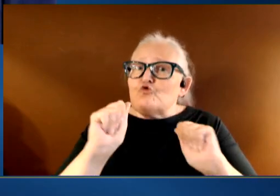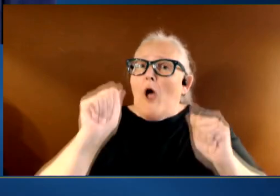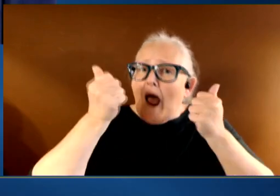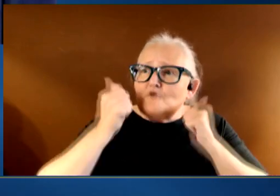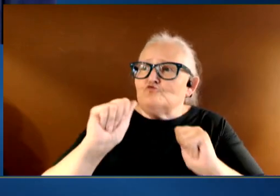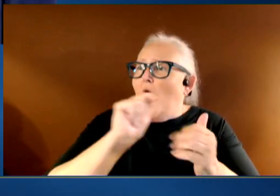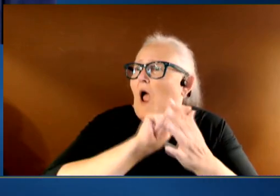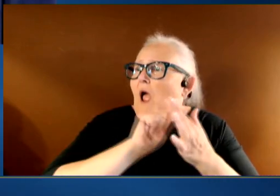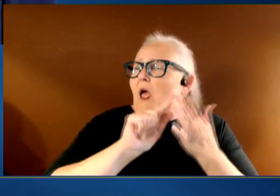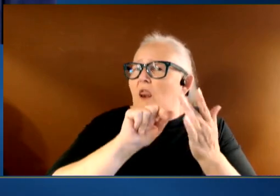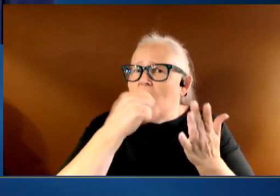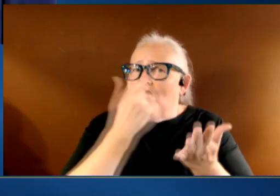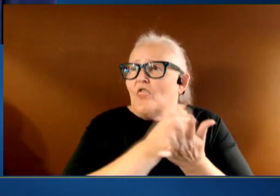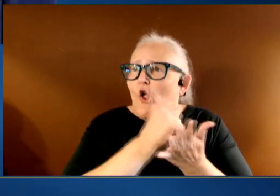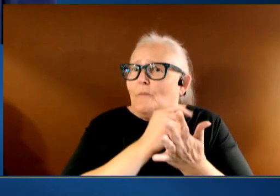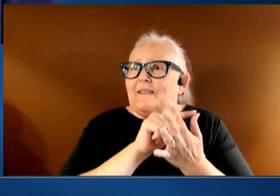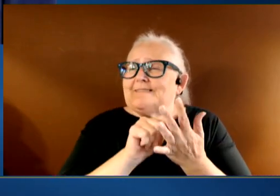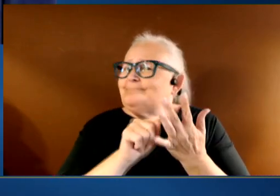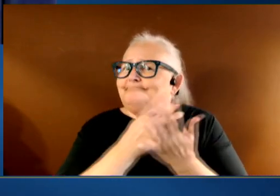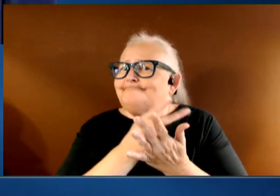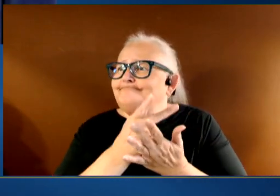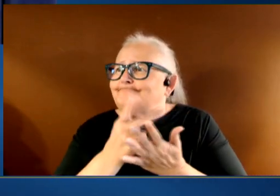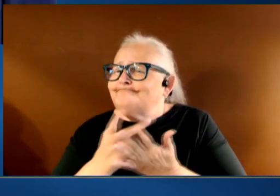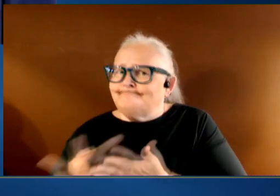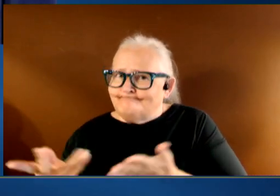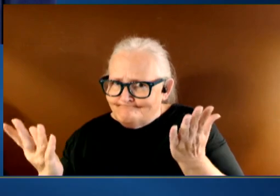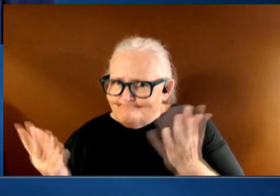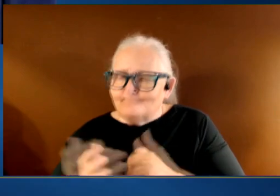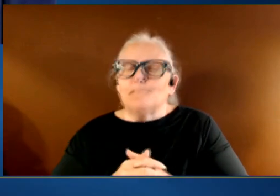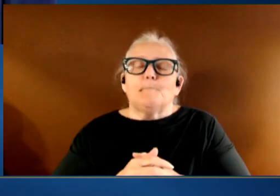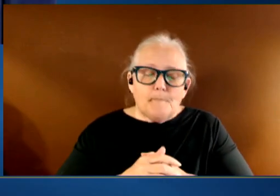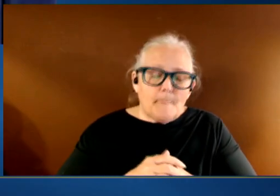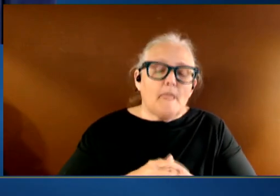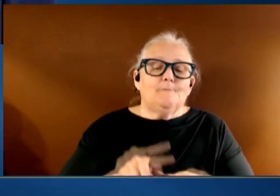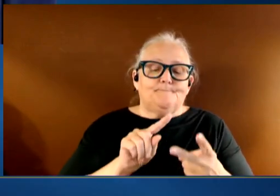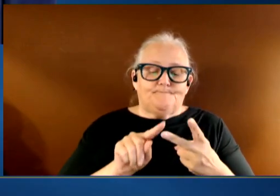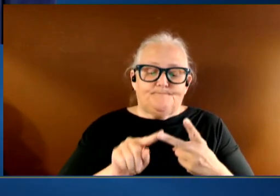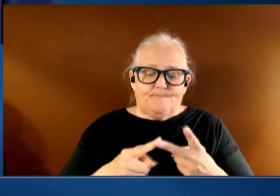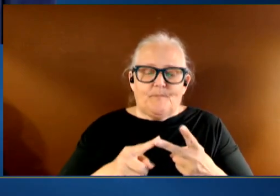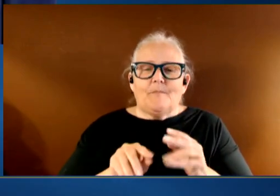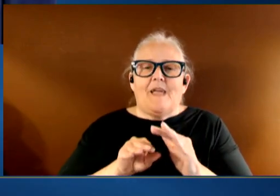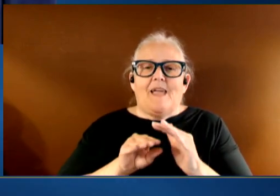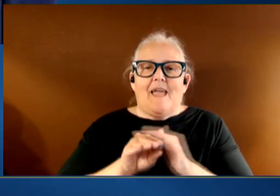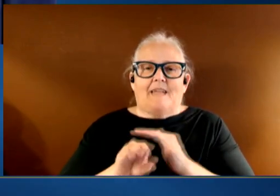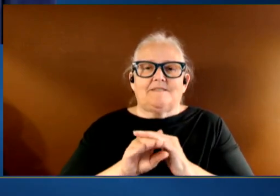we have. The second point is access. I just want to mention that, you know, we can only